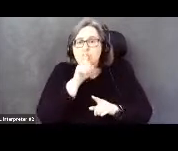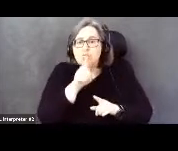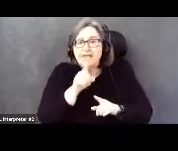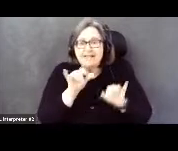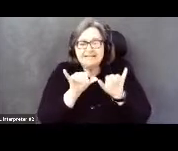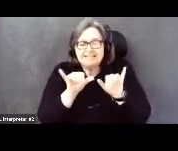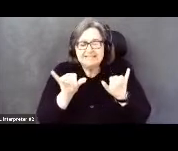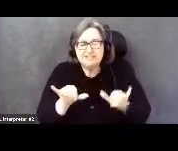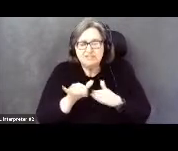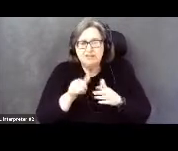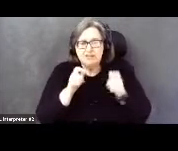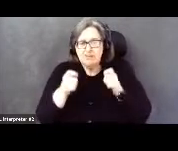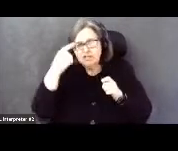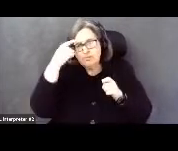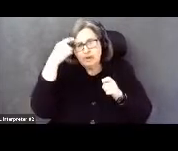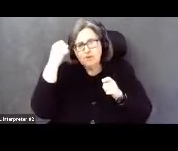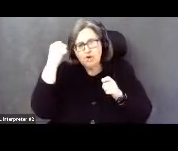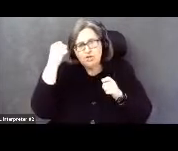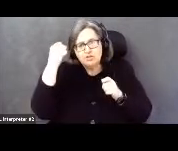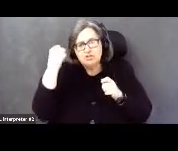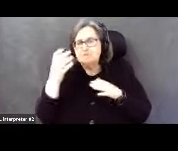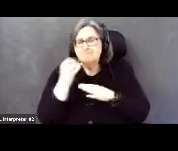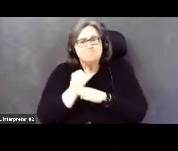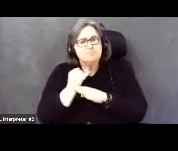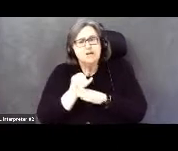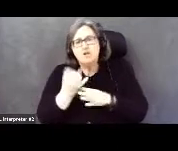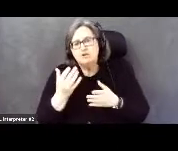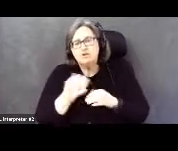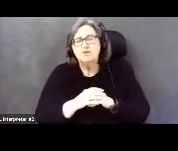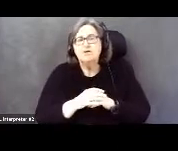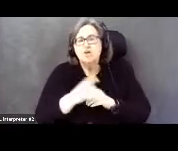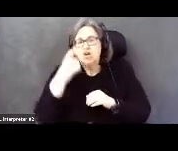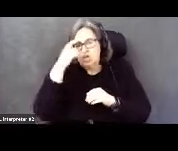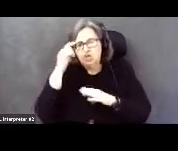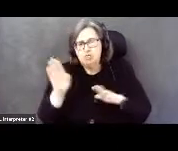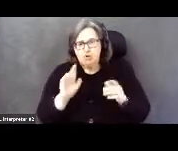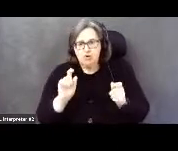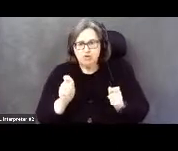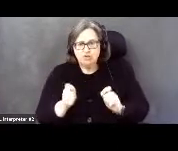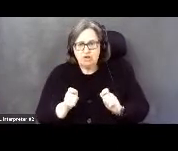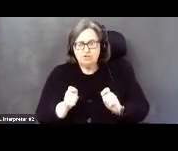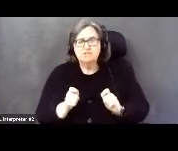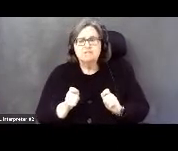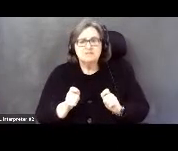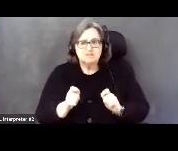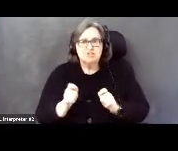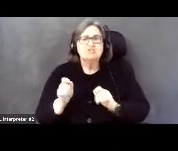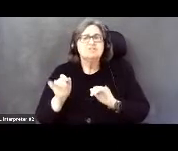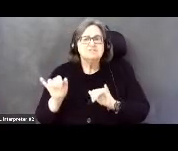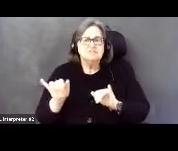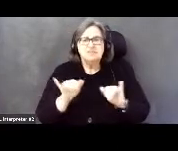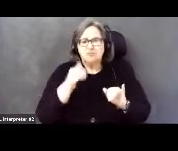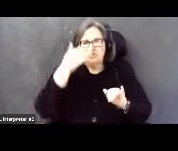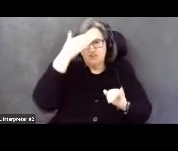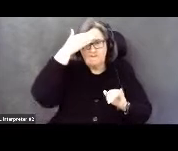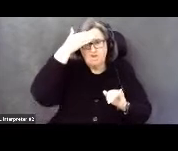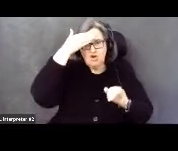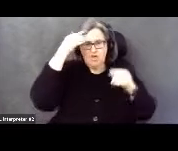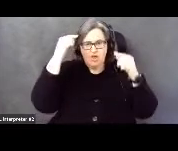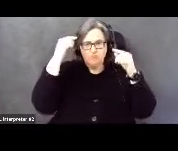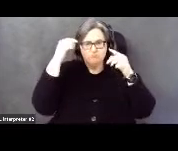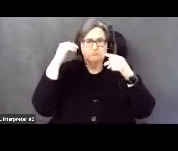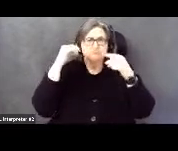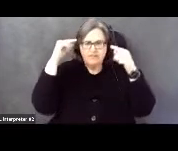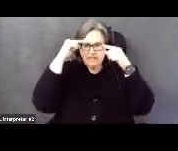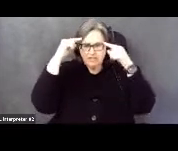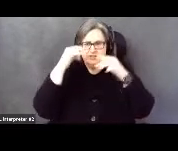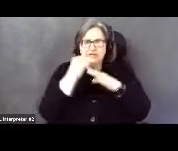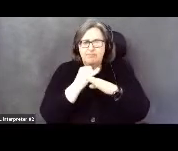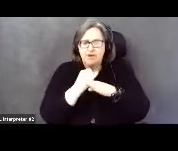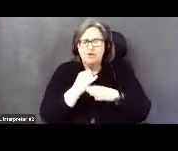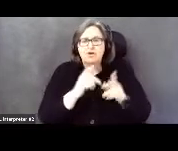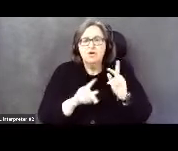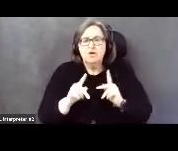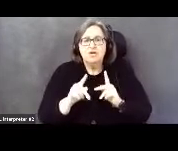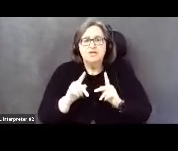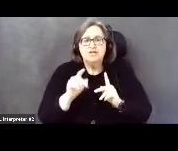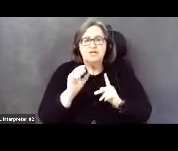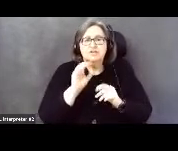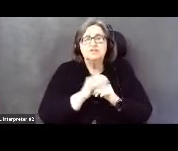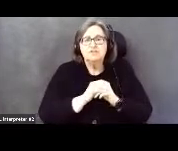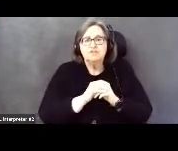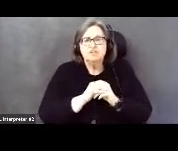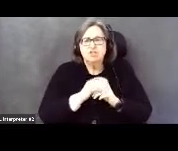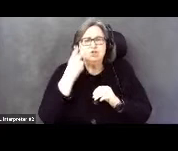that manage it have been impair. You see people going from zero to ten in their anger in a